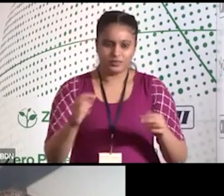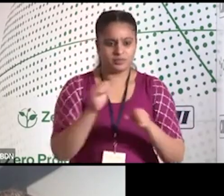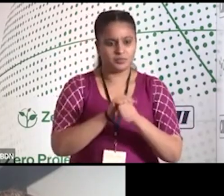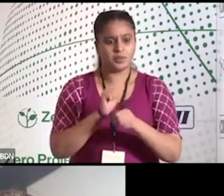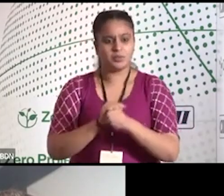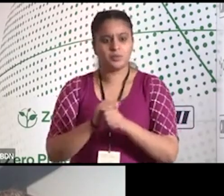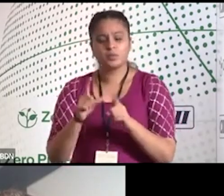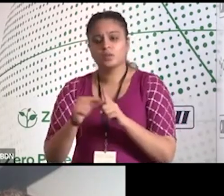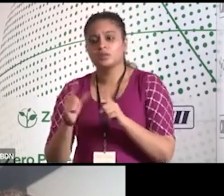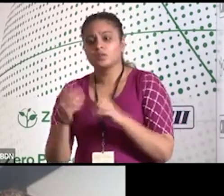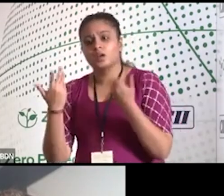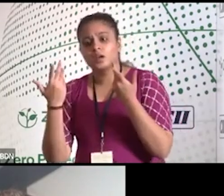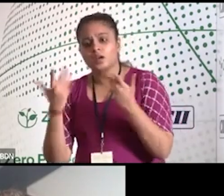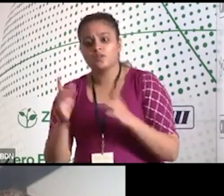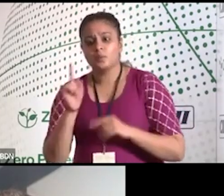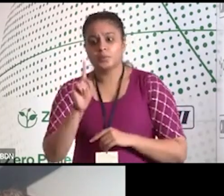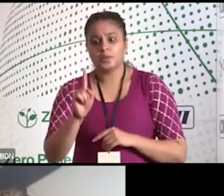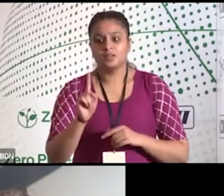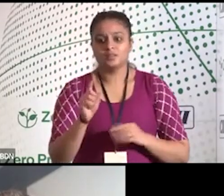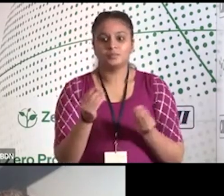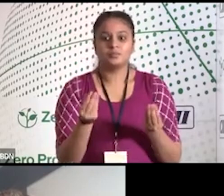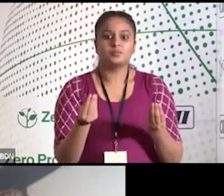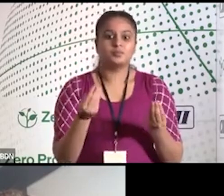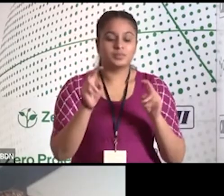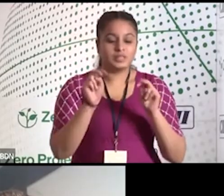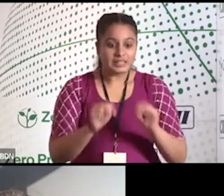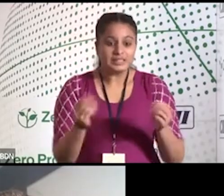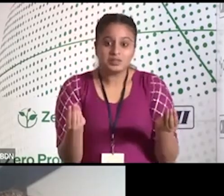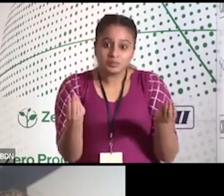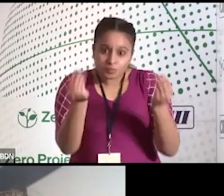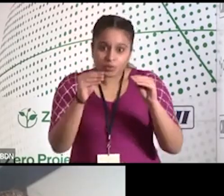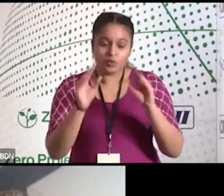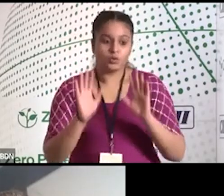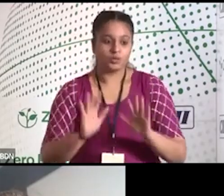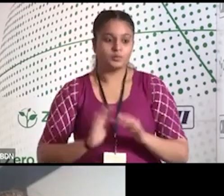but we still need more capacity building. They were the most open about it.